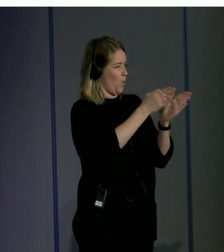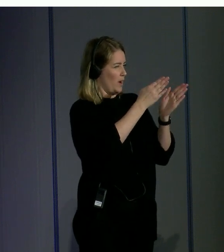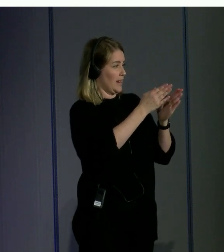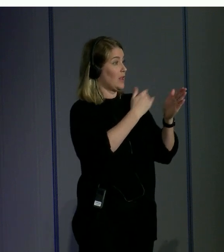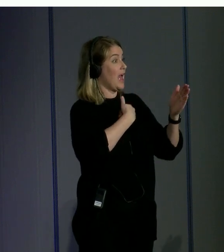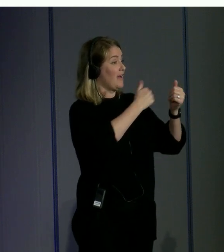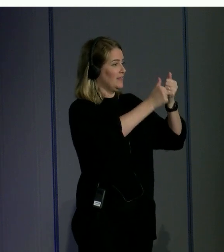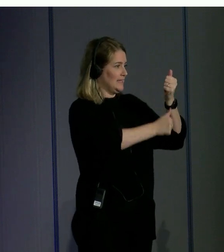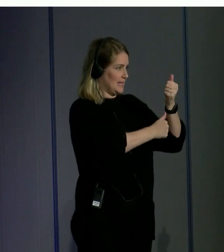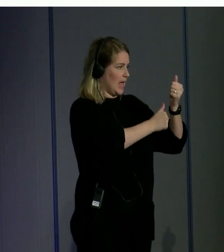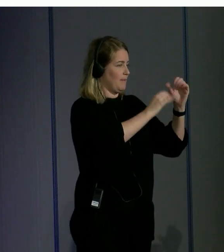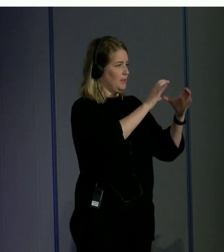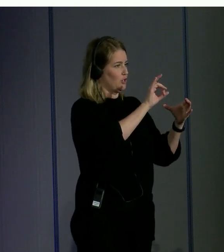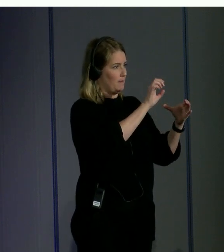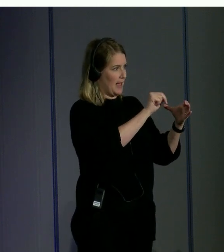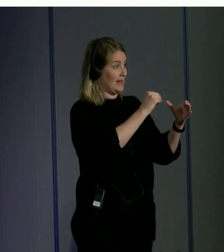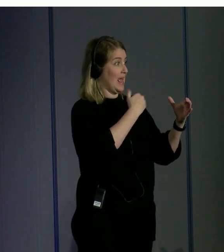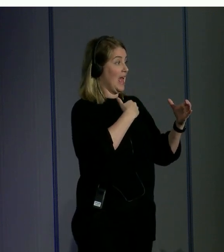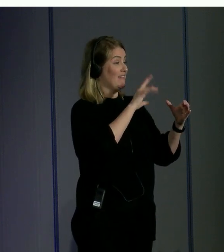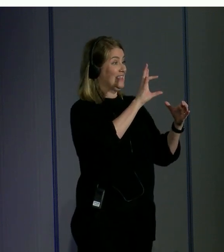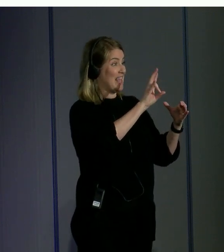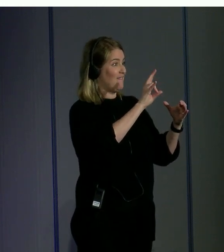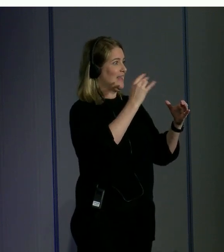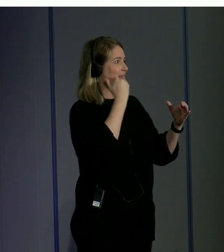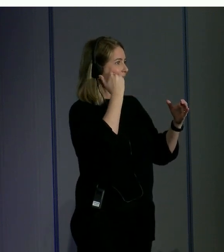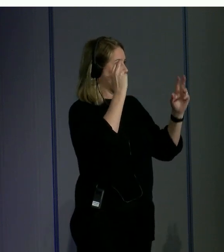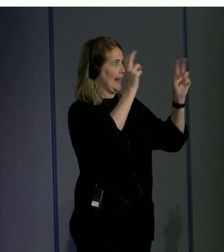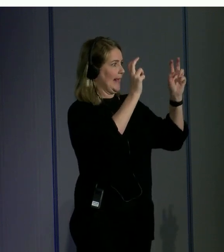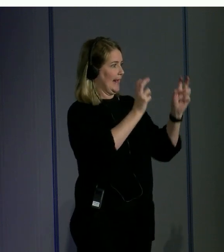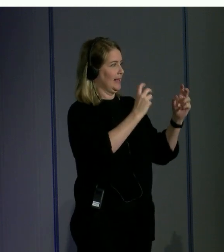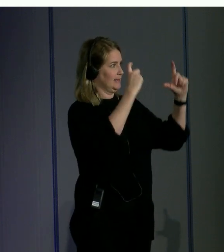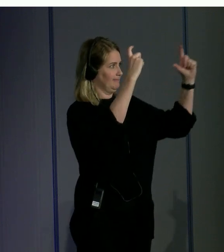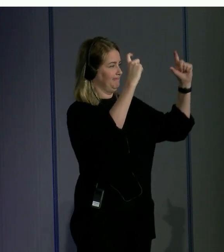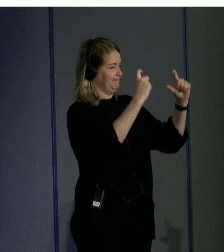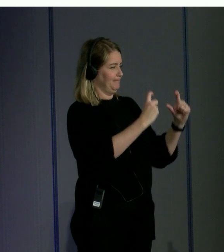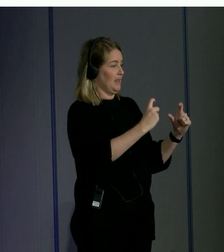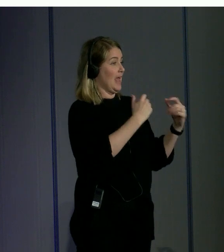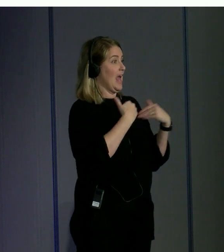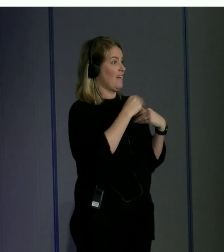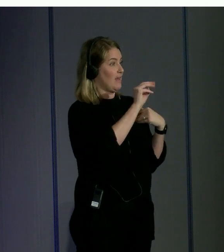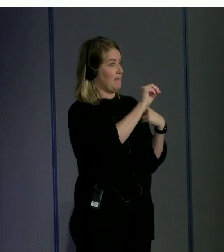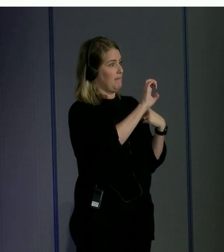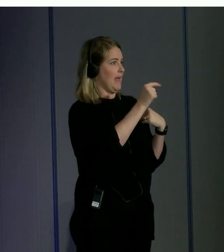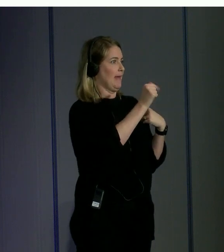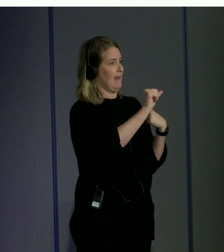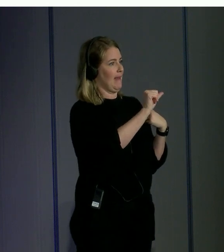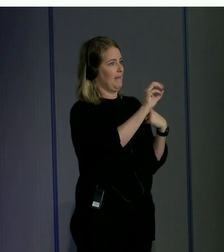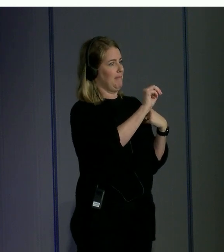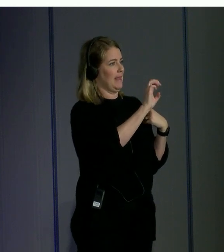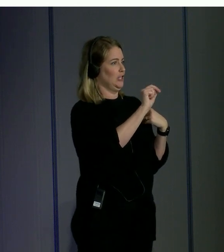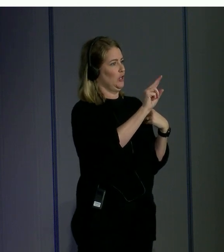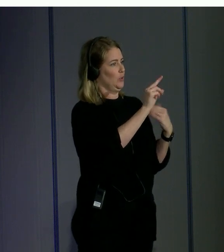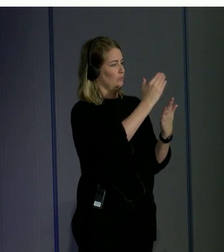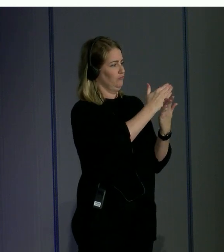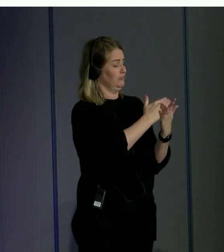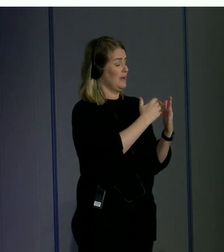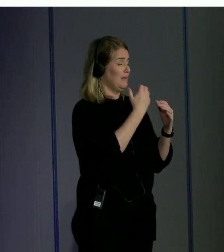We do have 7 heading levels. We do have megamenus, right? And that's really, really powerful concept.